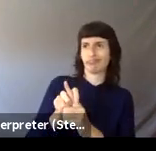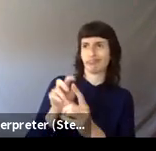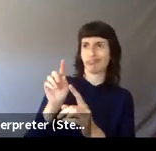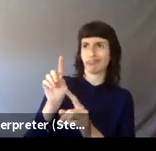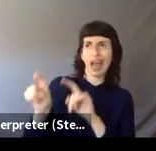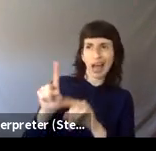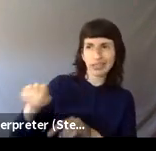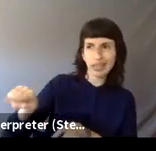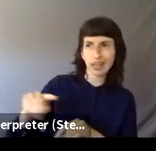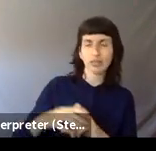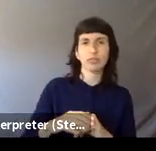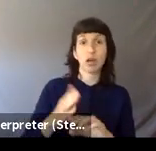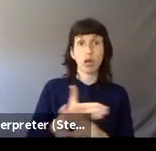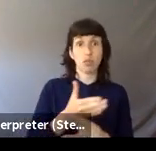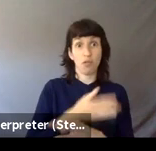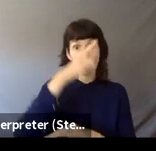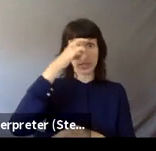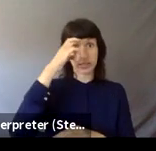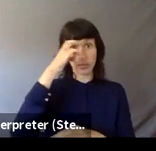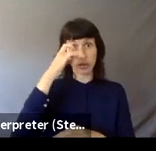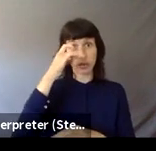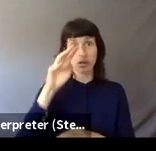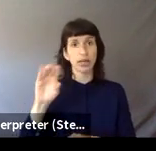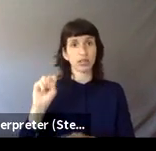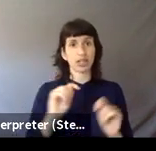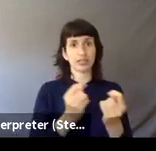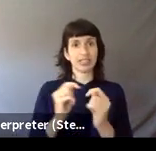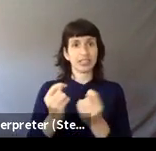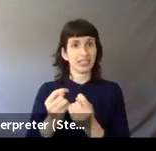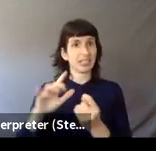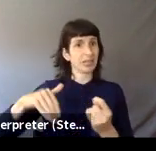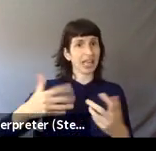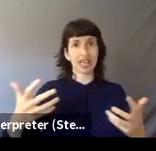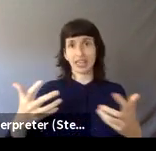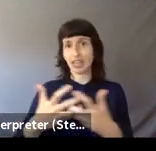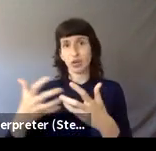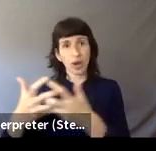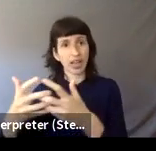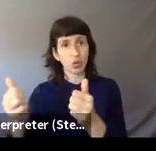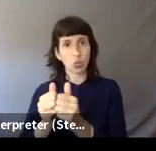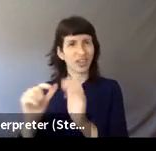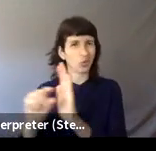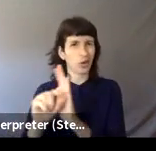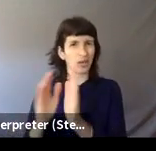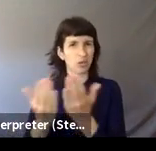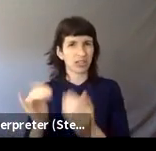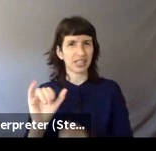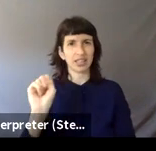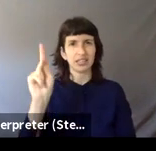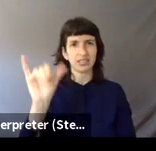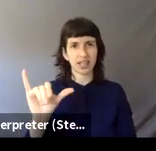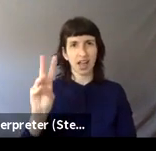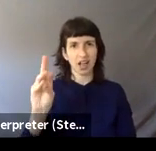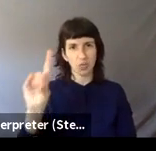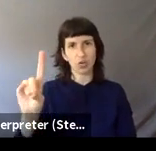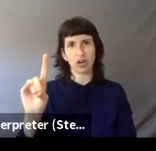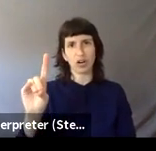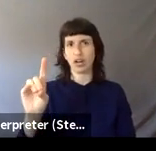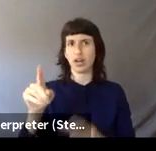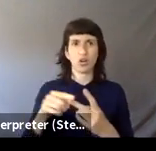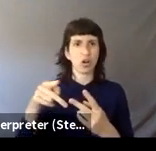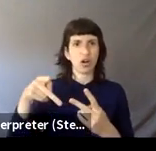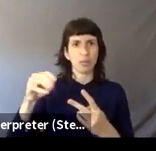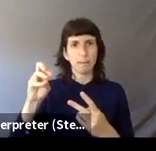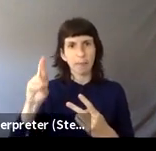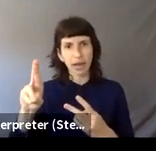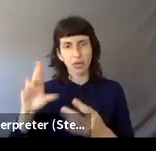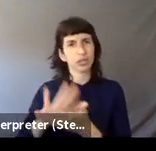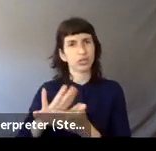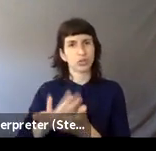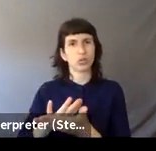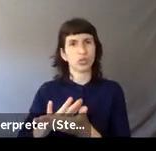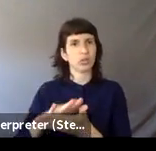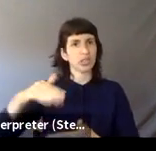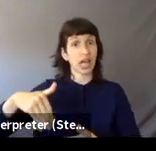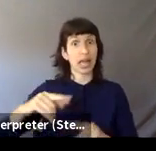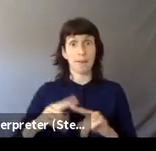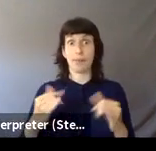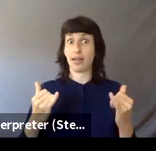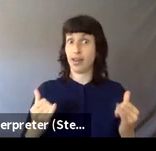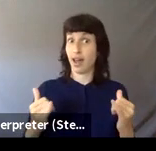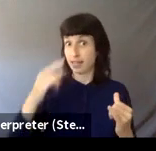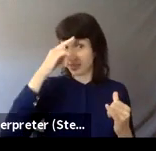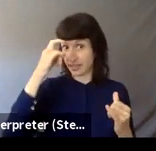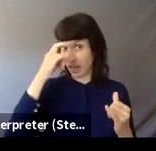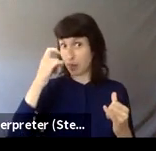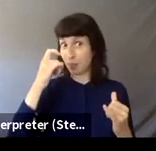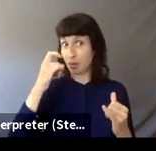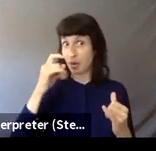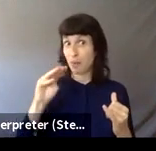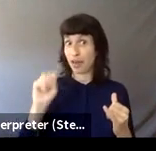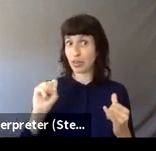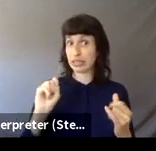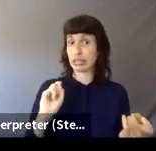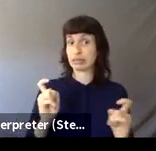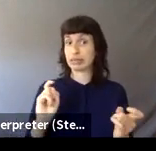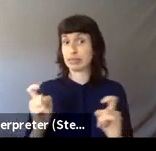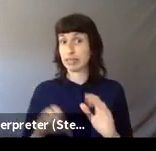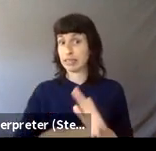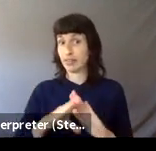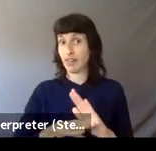The next thing we're going to look at is grade books in record keeping.